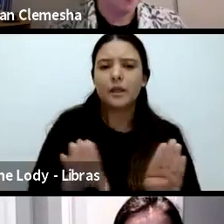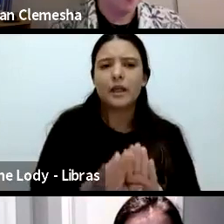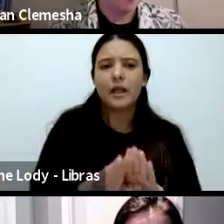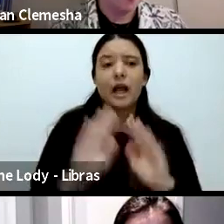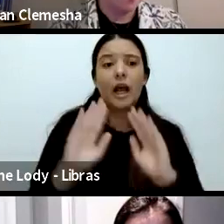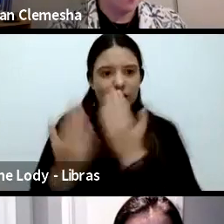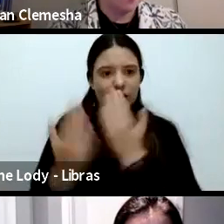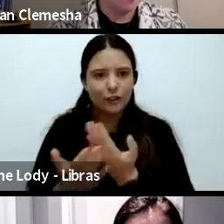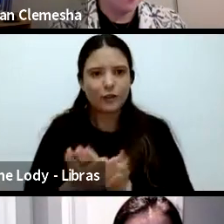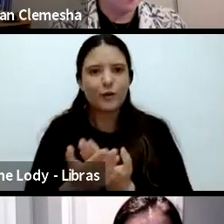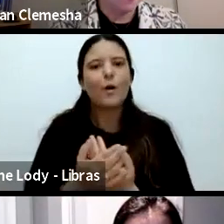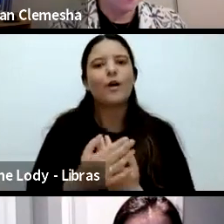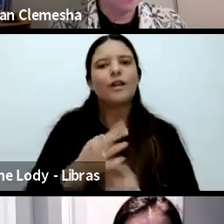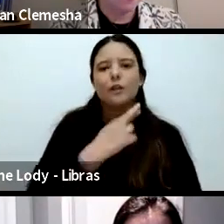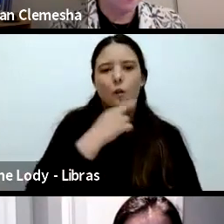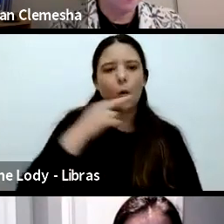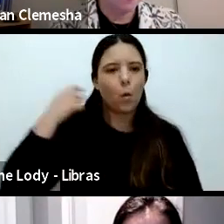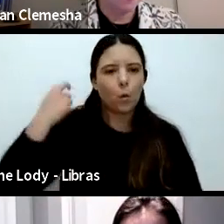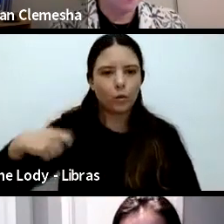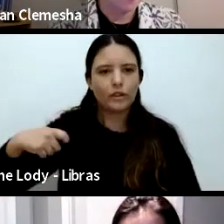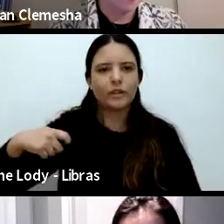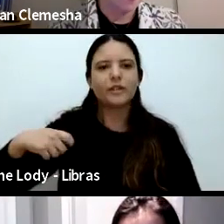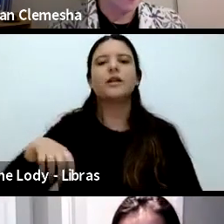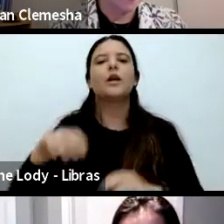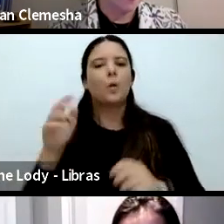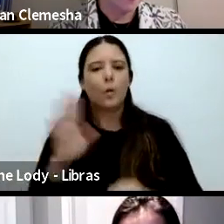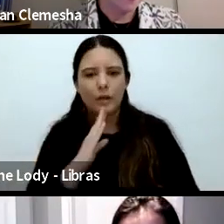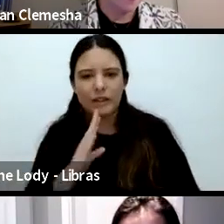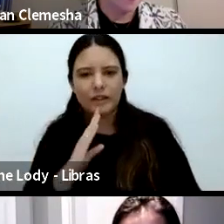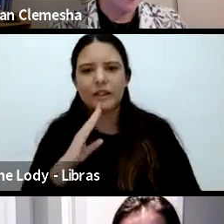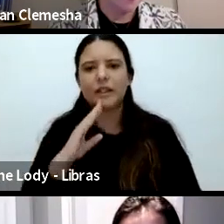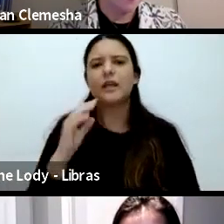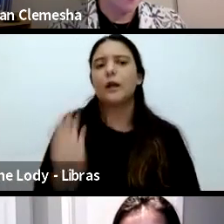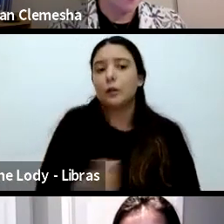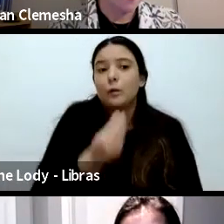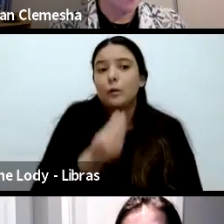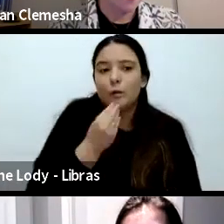schools.